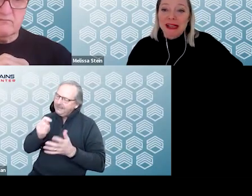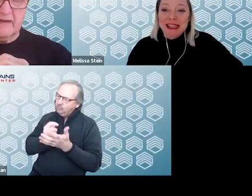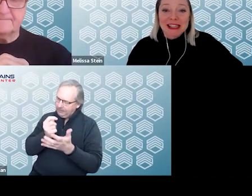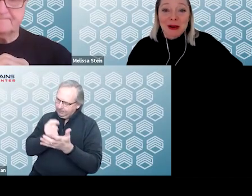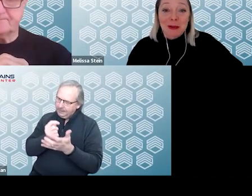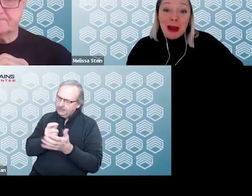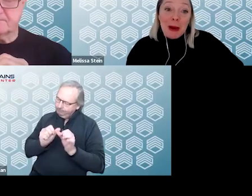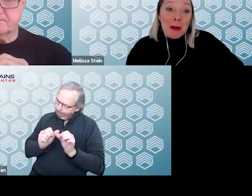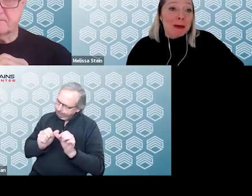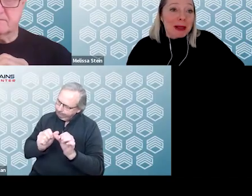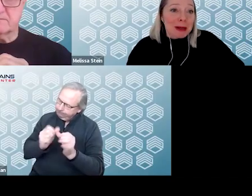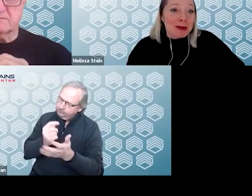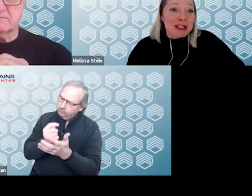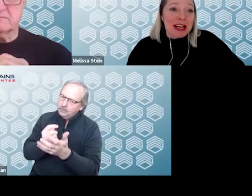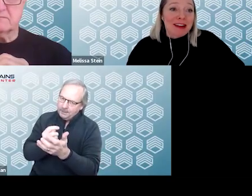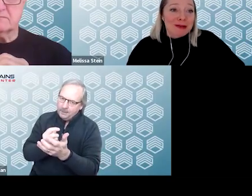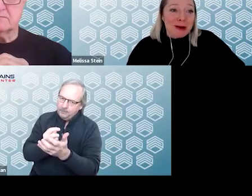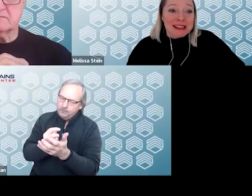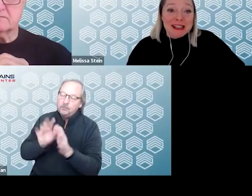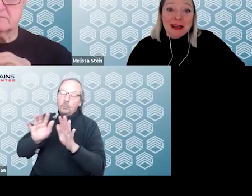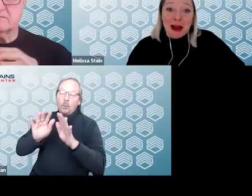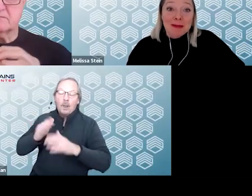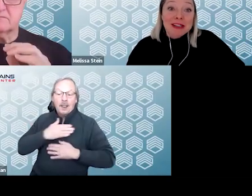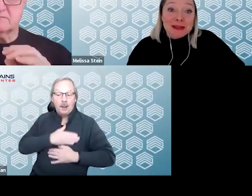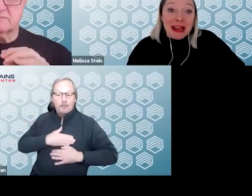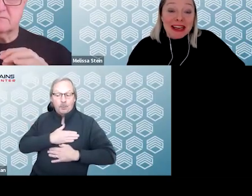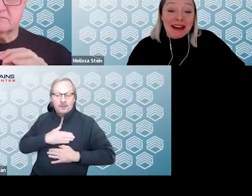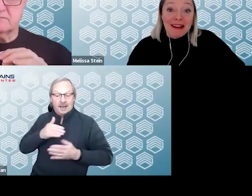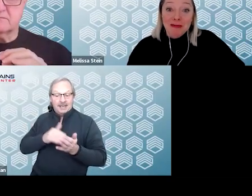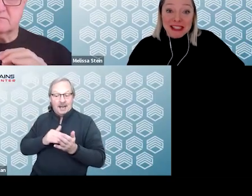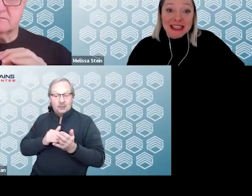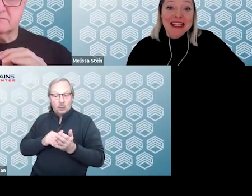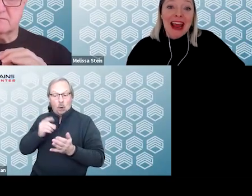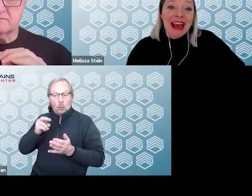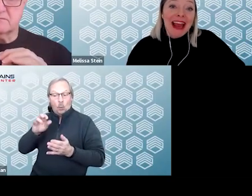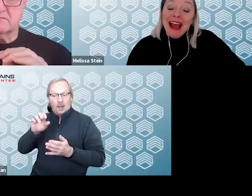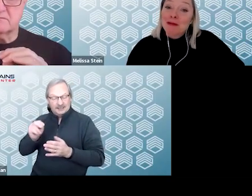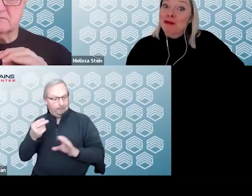remains a need. So we greatly appreciate Dr. Rawson participating, presenting today.